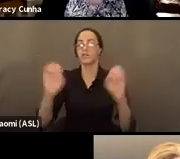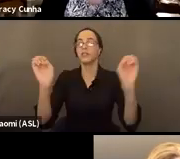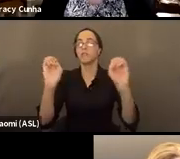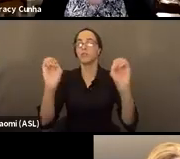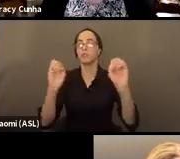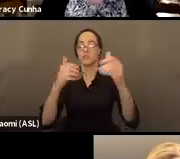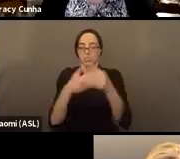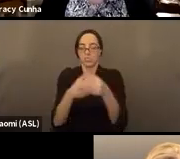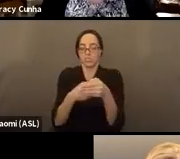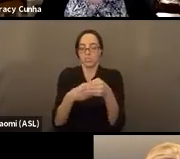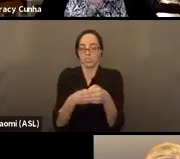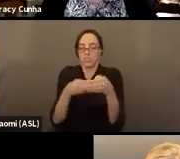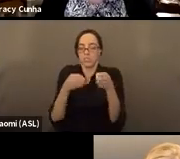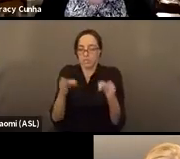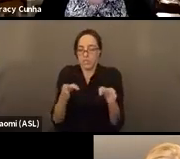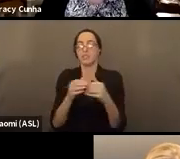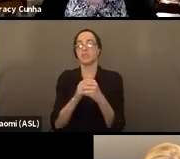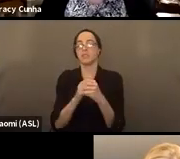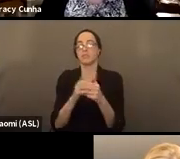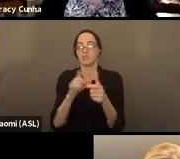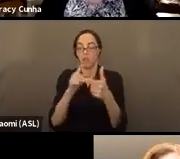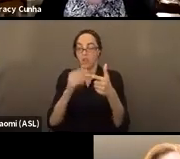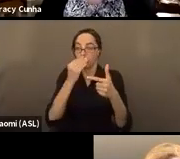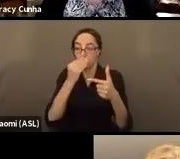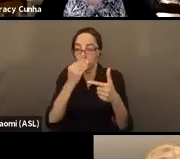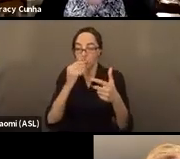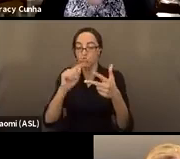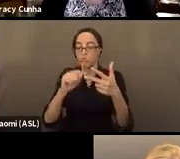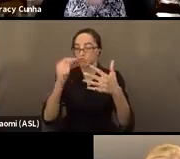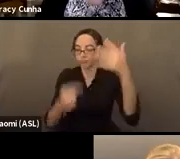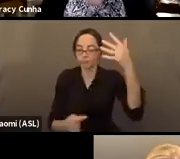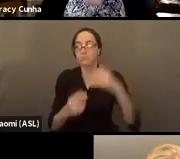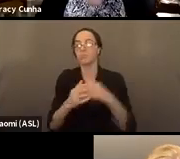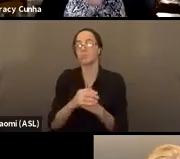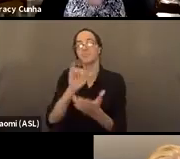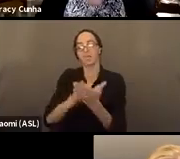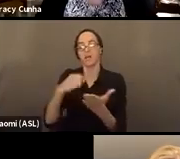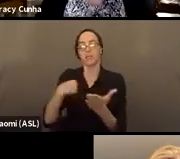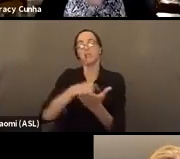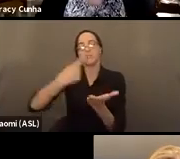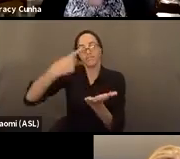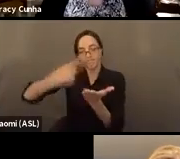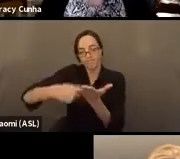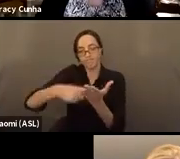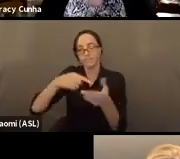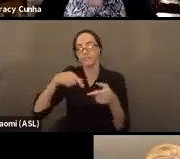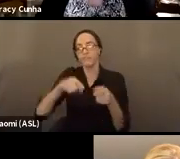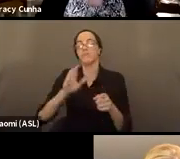something we talk about in our disaster workshop as well is having that ready for your pet as well